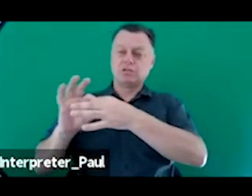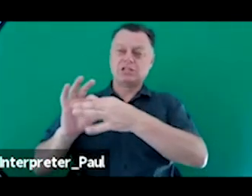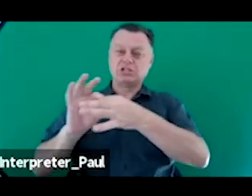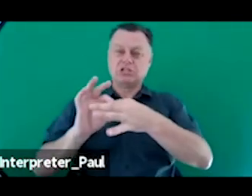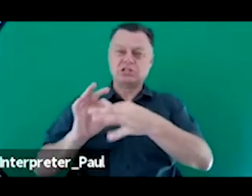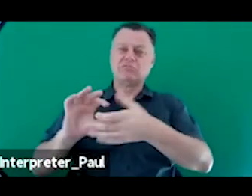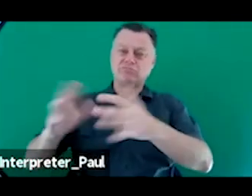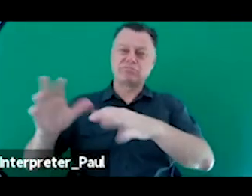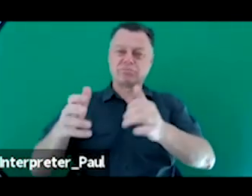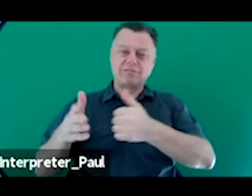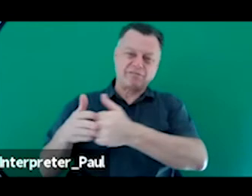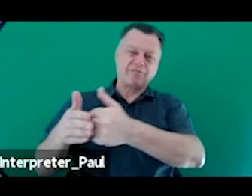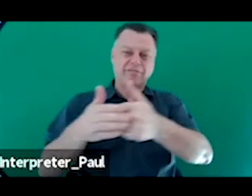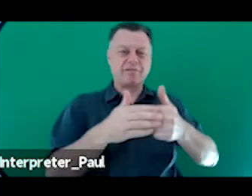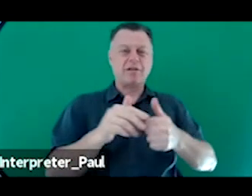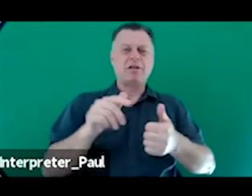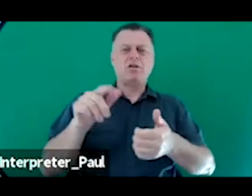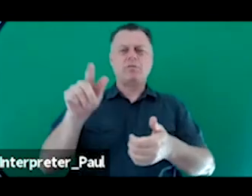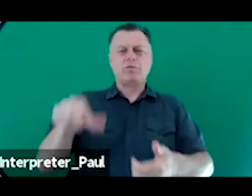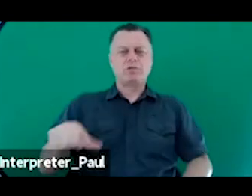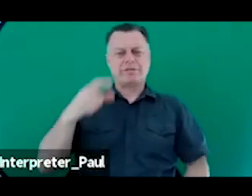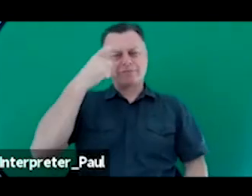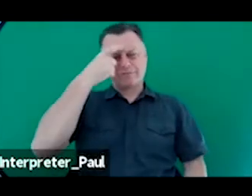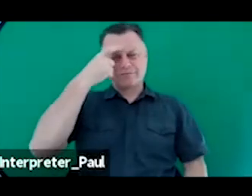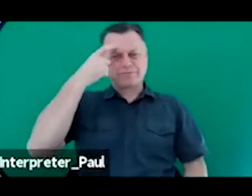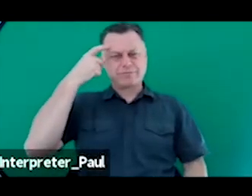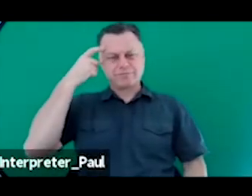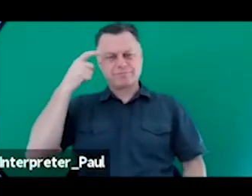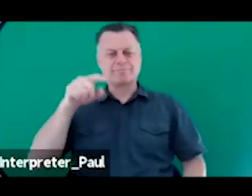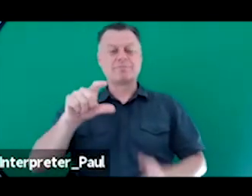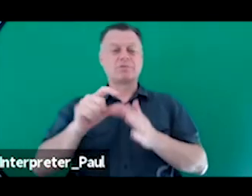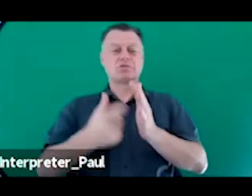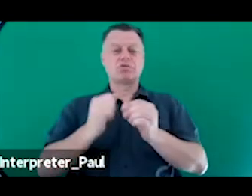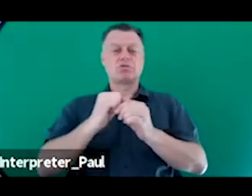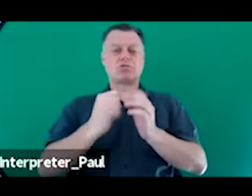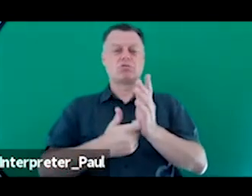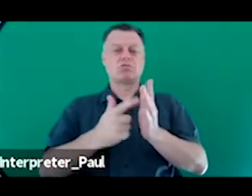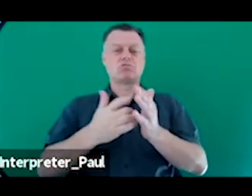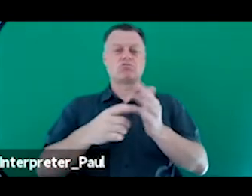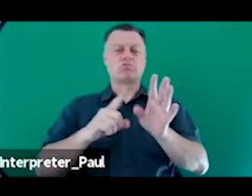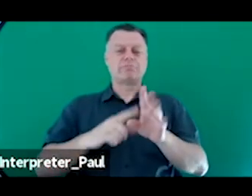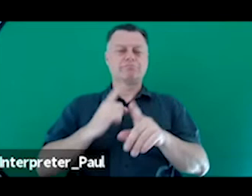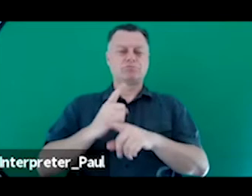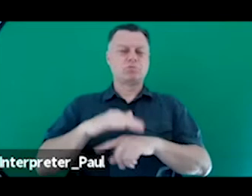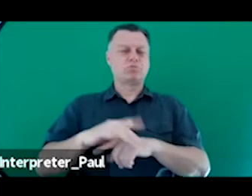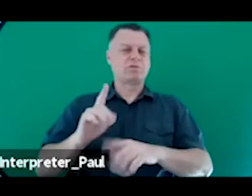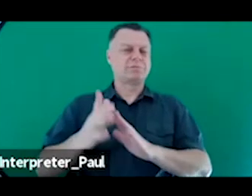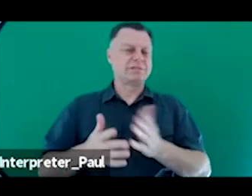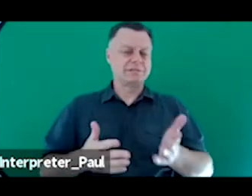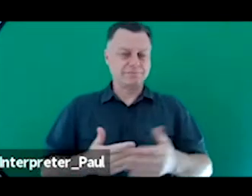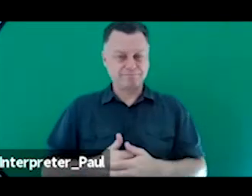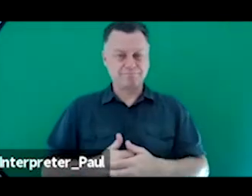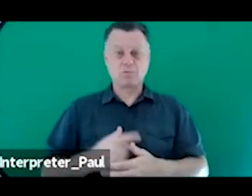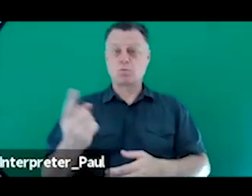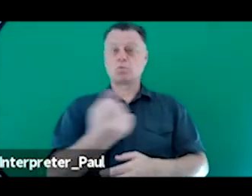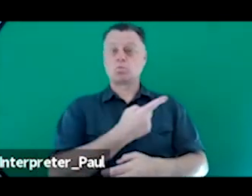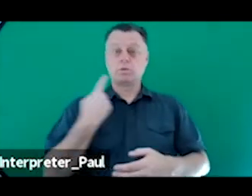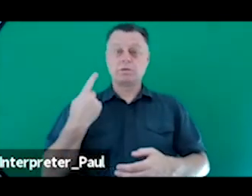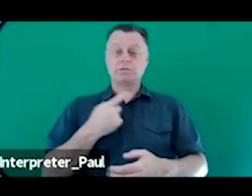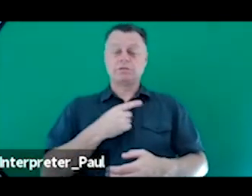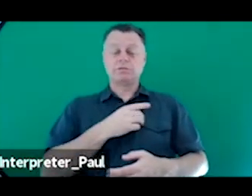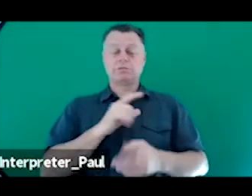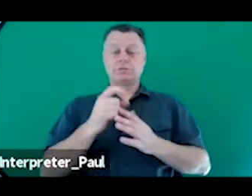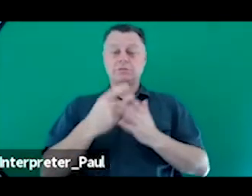in every interaction.” What Dr Gregory means here is that we work in institutions that often